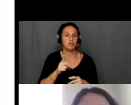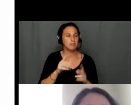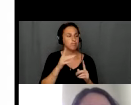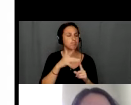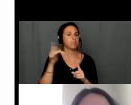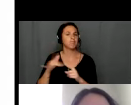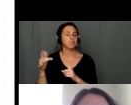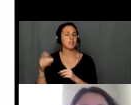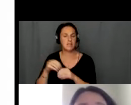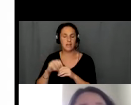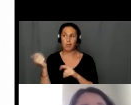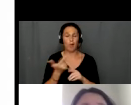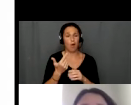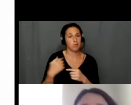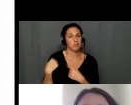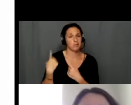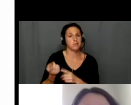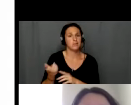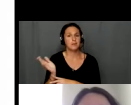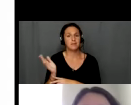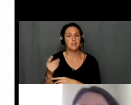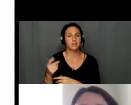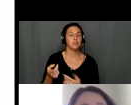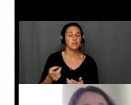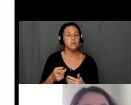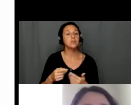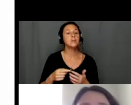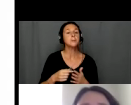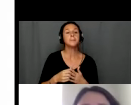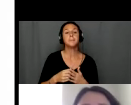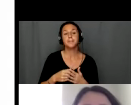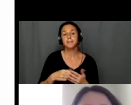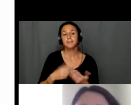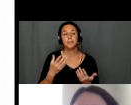presentations. So it kind of raises the question -- next slide, please --